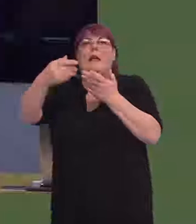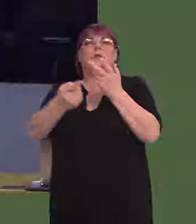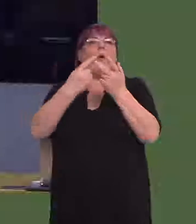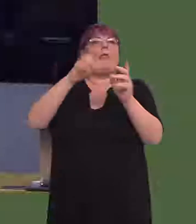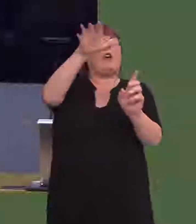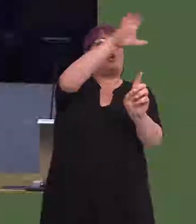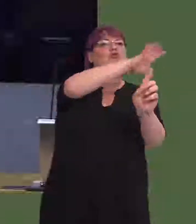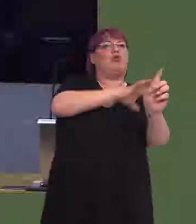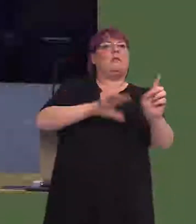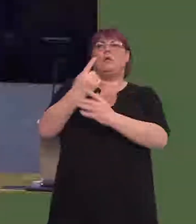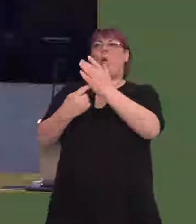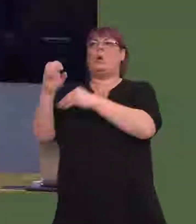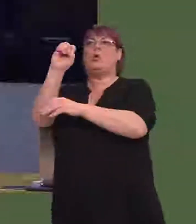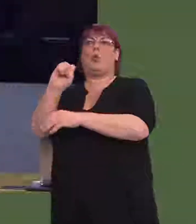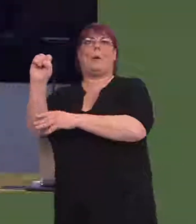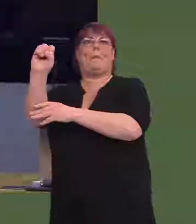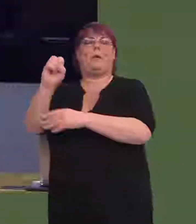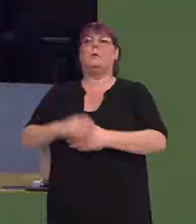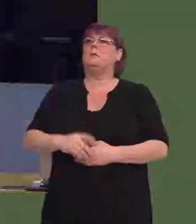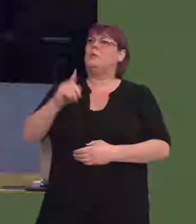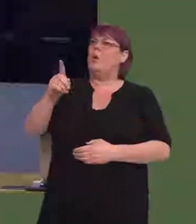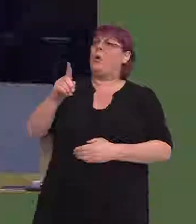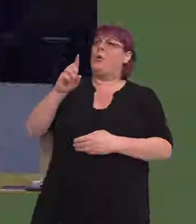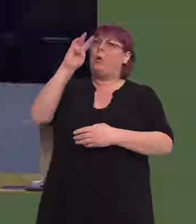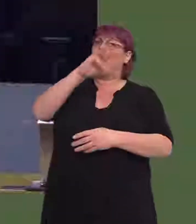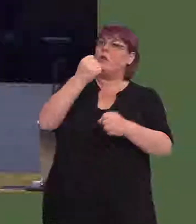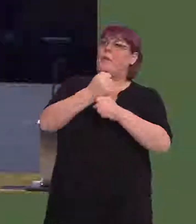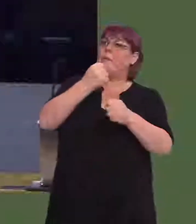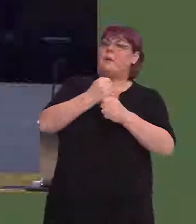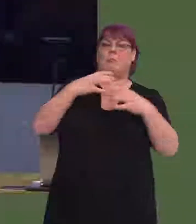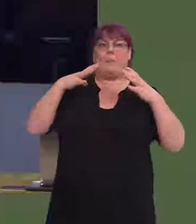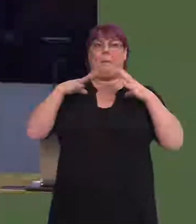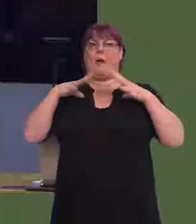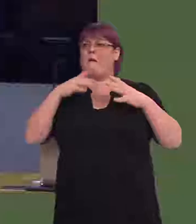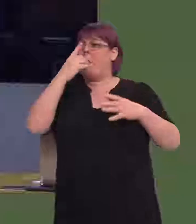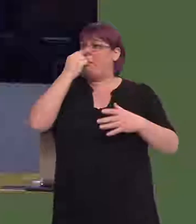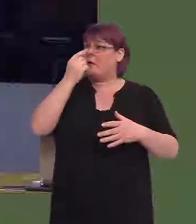What is the Welsh Government doing to prepare for the possibility of opening up other markets